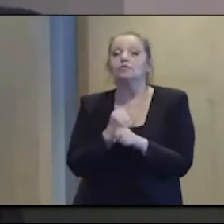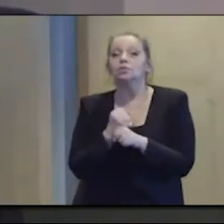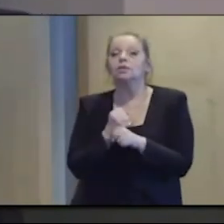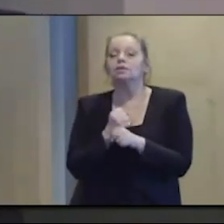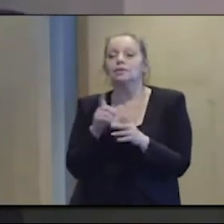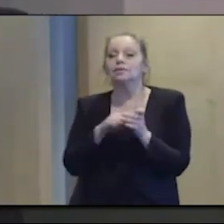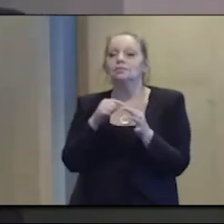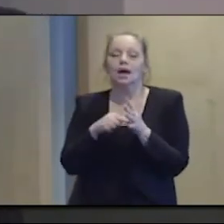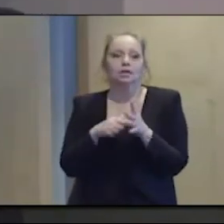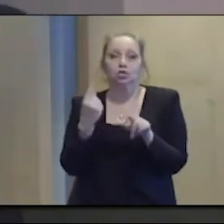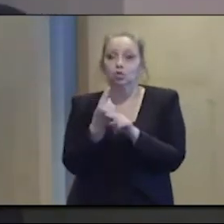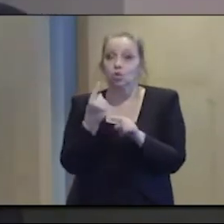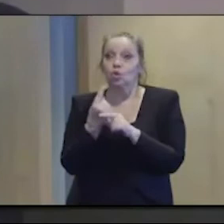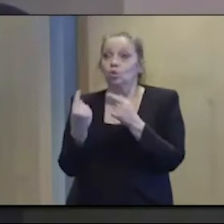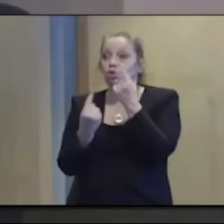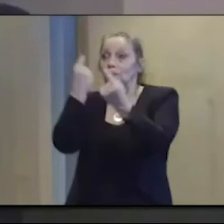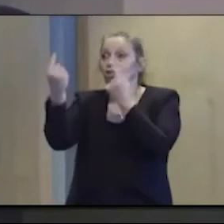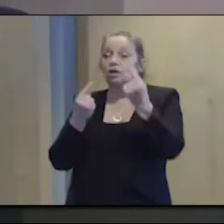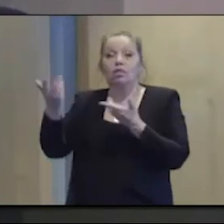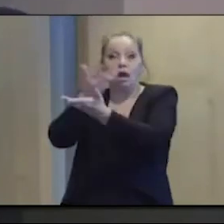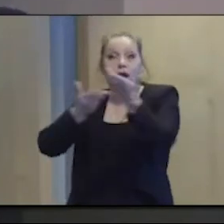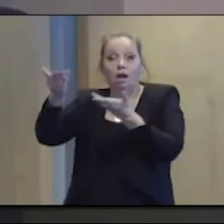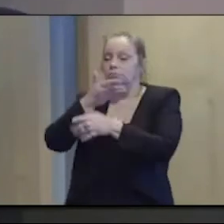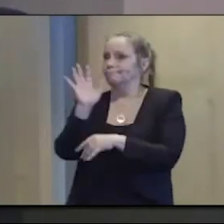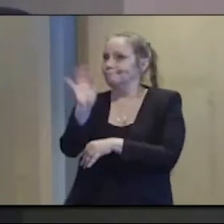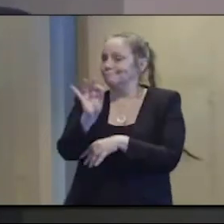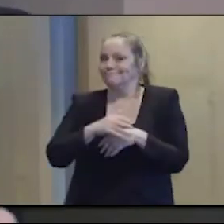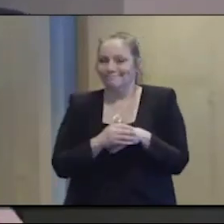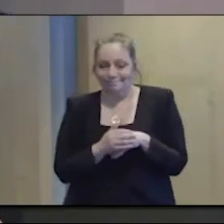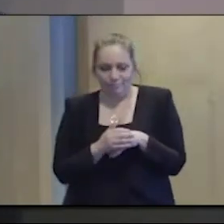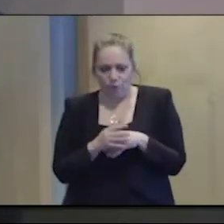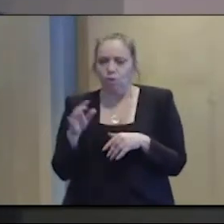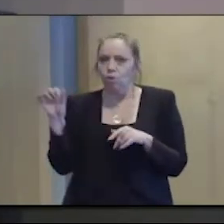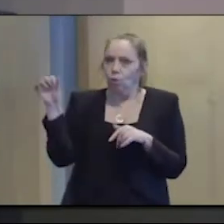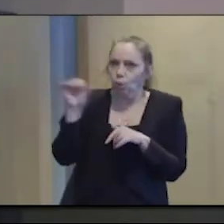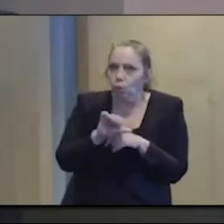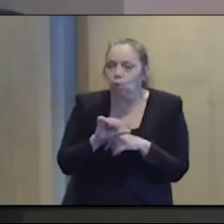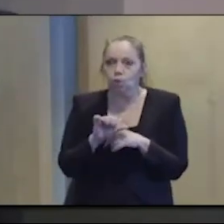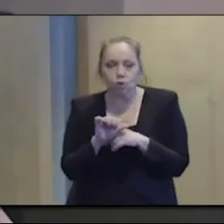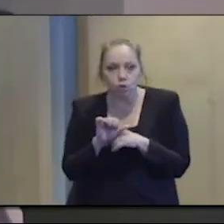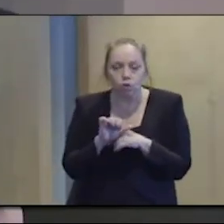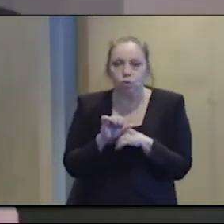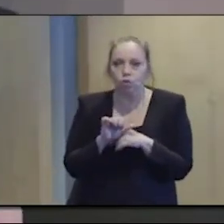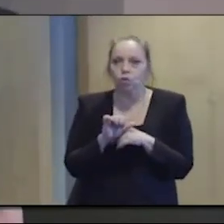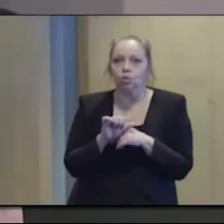not talking to each other necessarily about you know should we be facilitating better insulation,